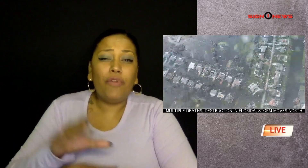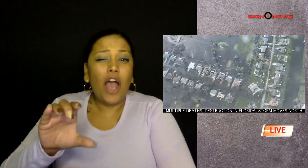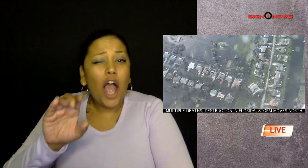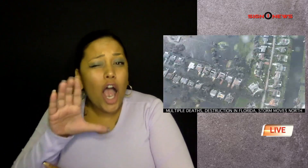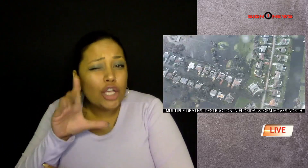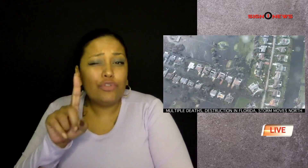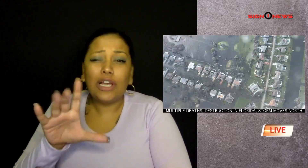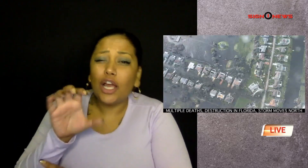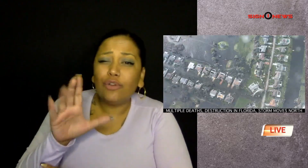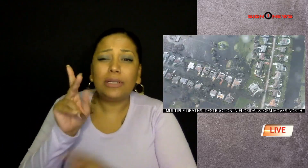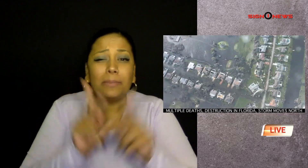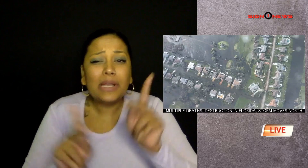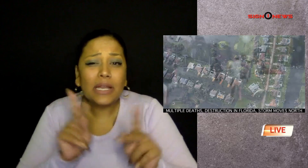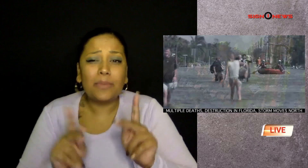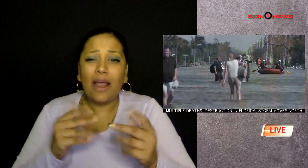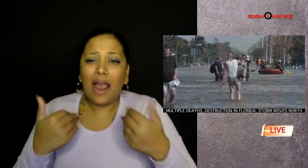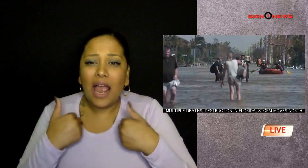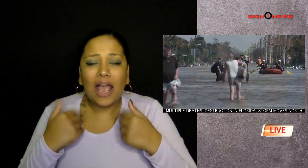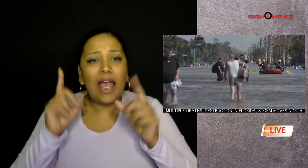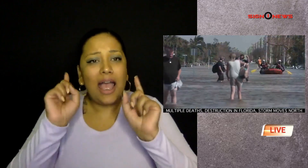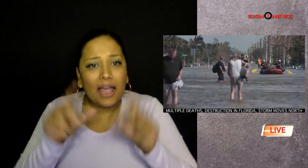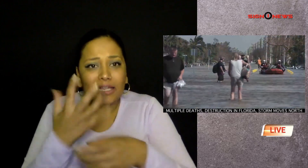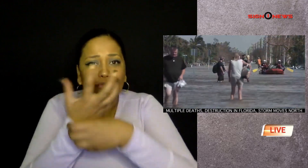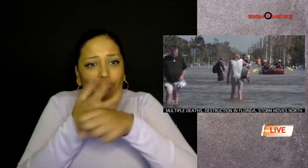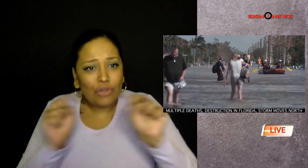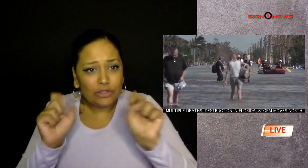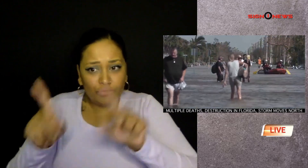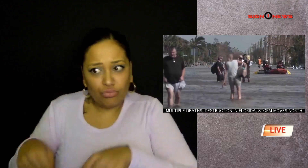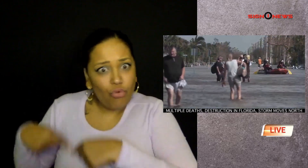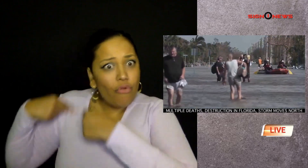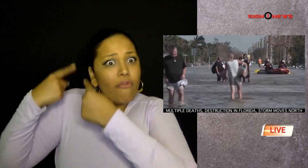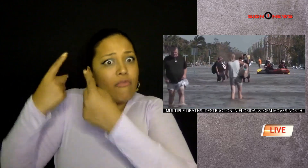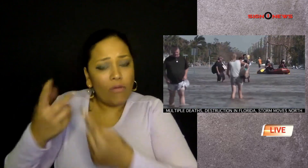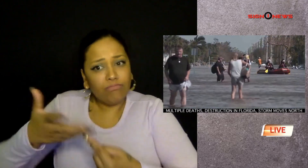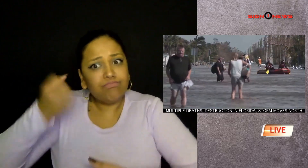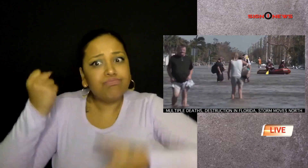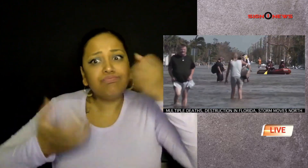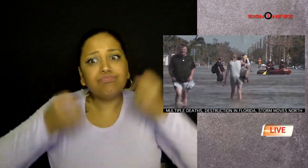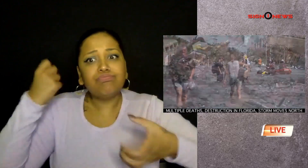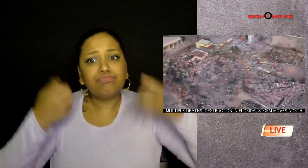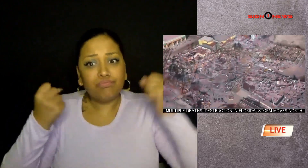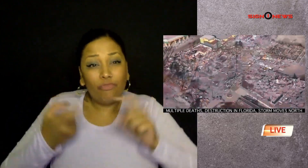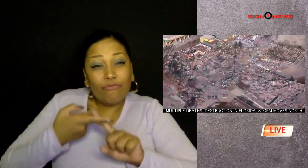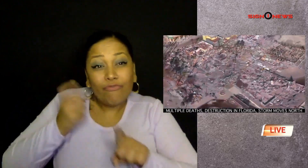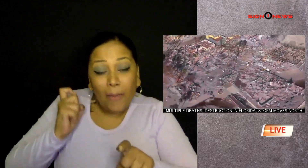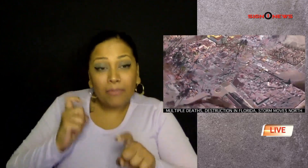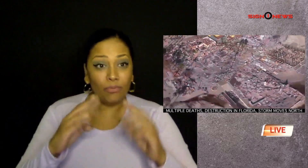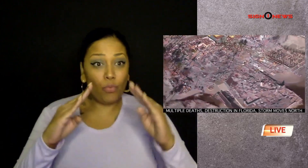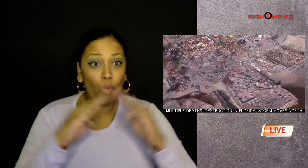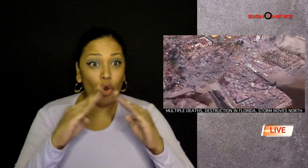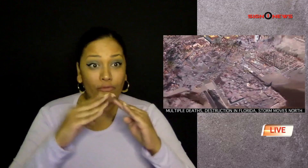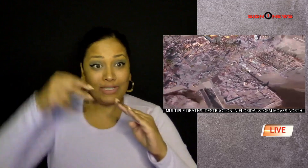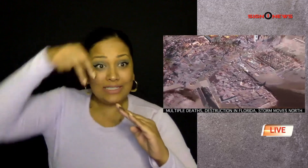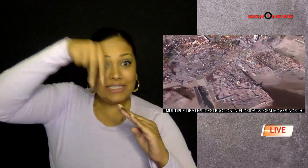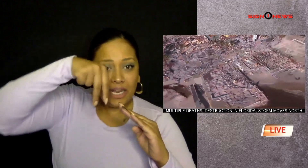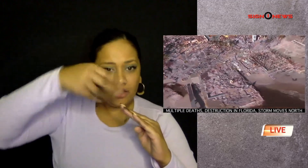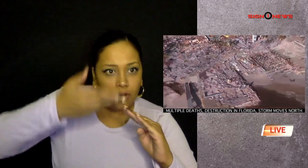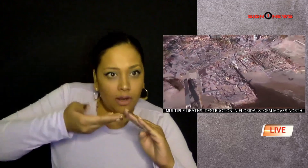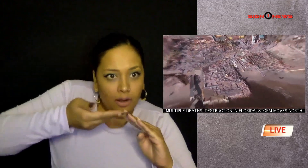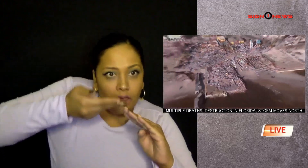Hundreds of people have had to be rescued so far lifted from roofs and partially submerged cars.